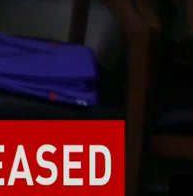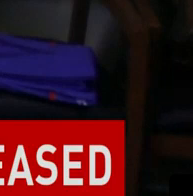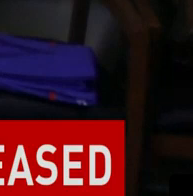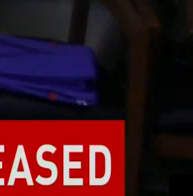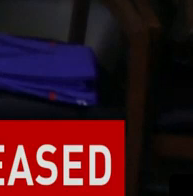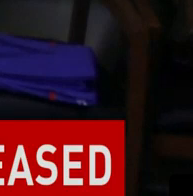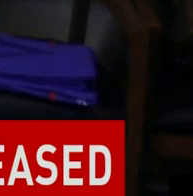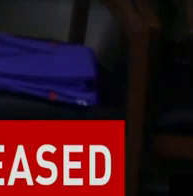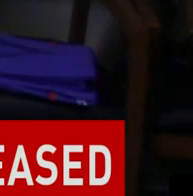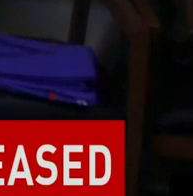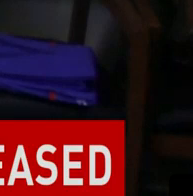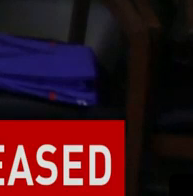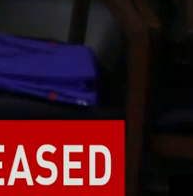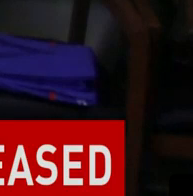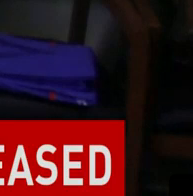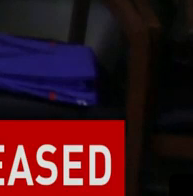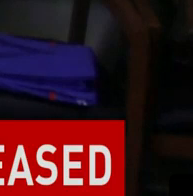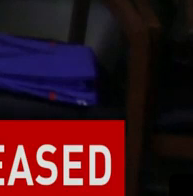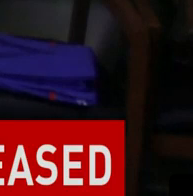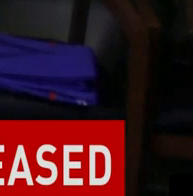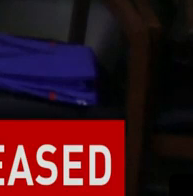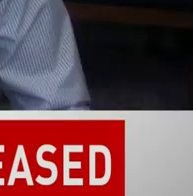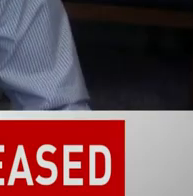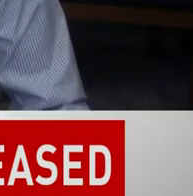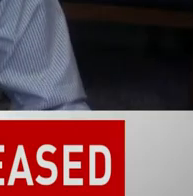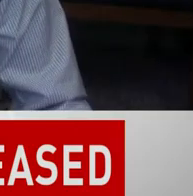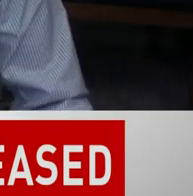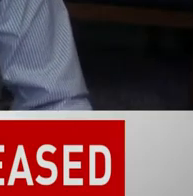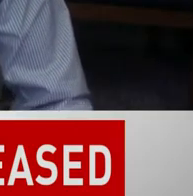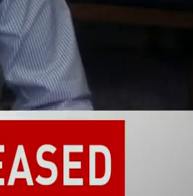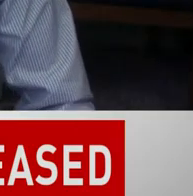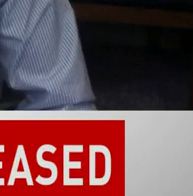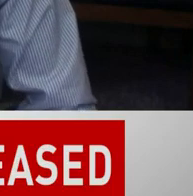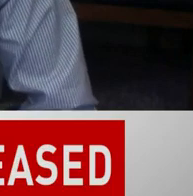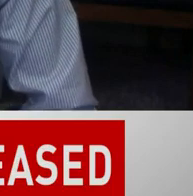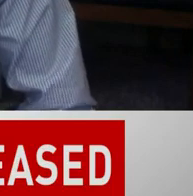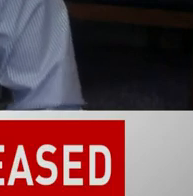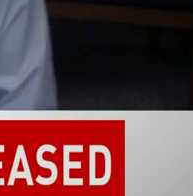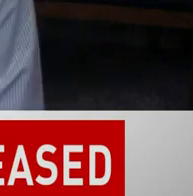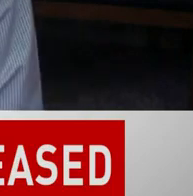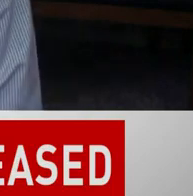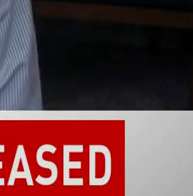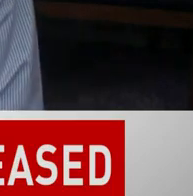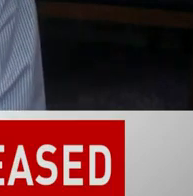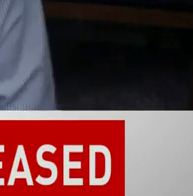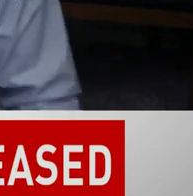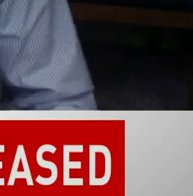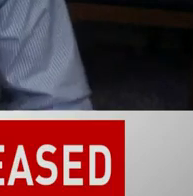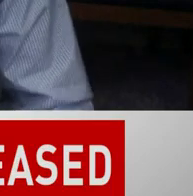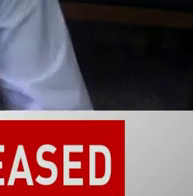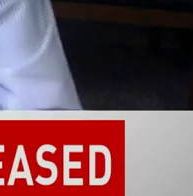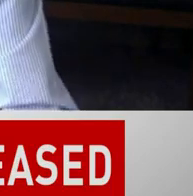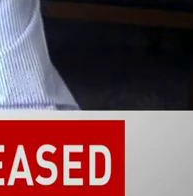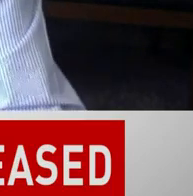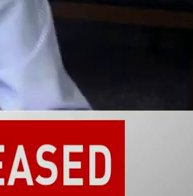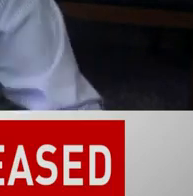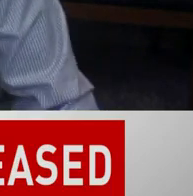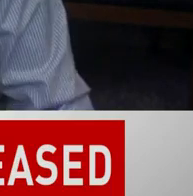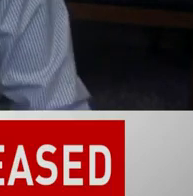COVERAGED. HE'S A LOT SMARTER THAN ME ON ALL THIS. ISAAC. SORRY. DR. ISAAC BOGOCH.